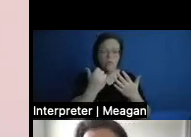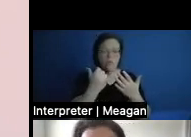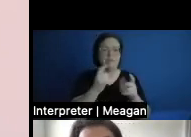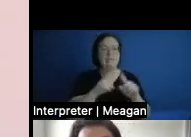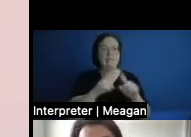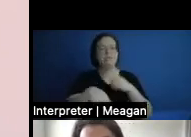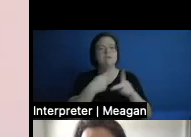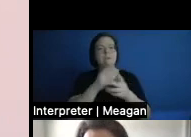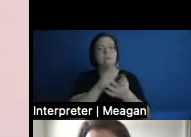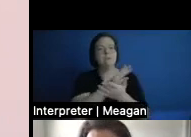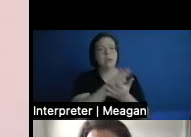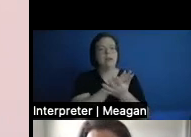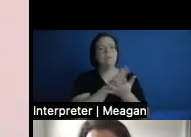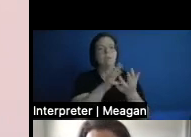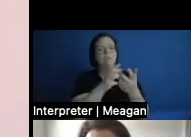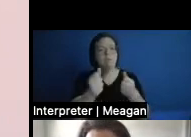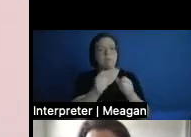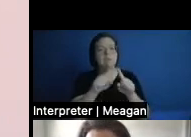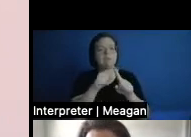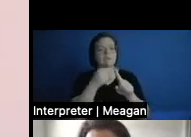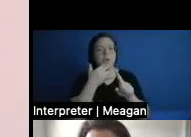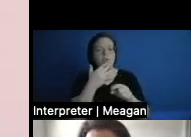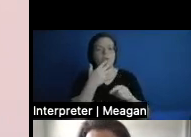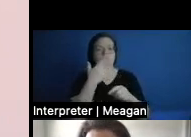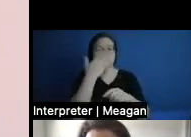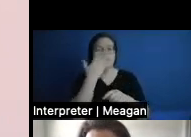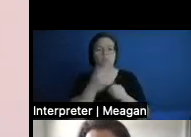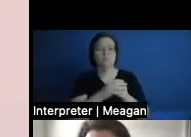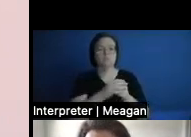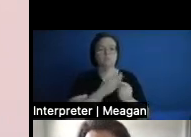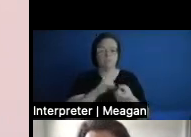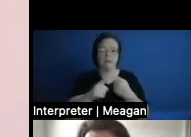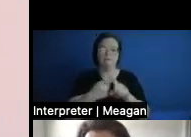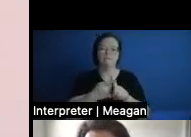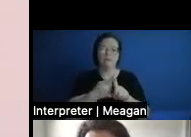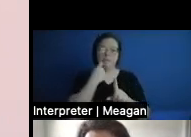paper degrade into different colors and aromas. My friend's latest book will never smell like the